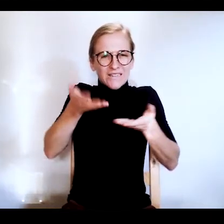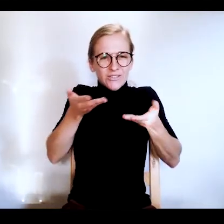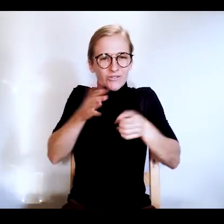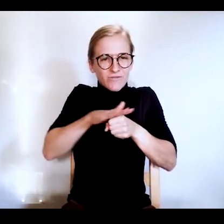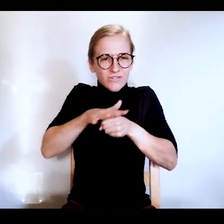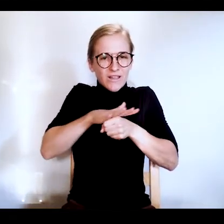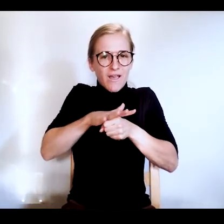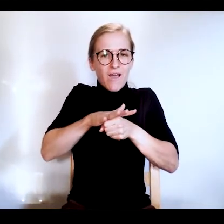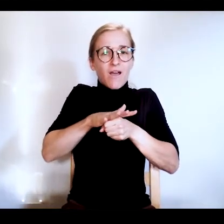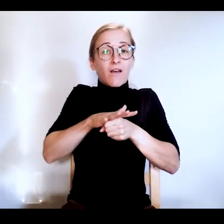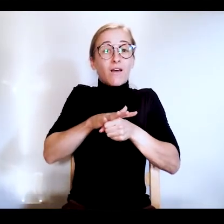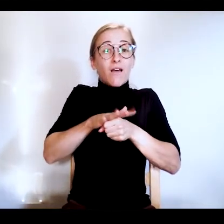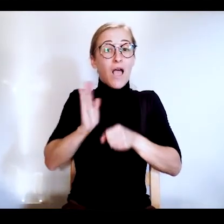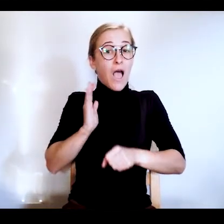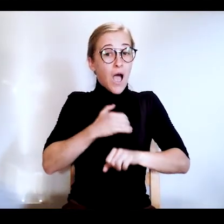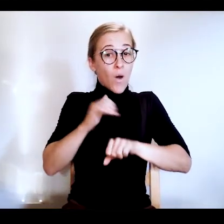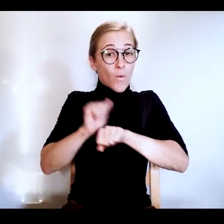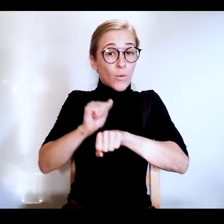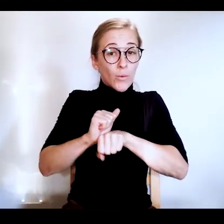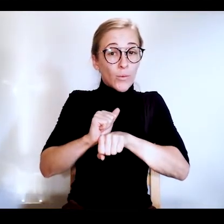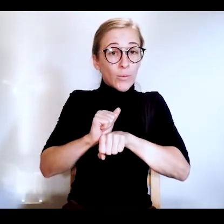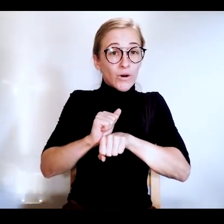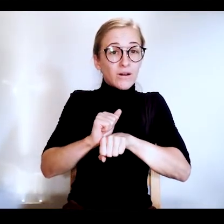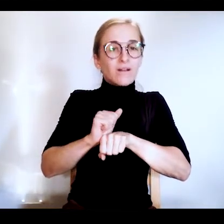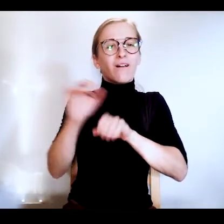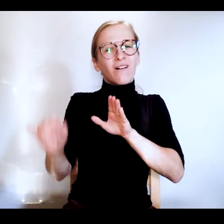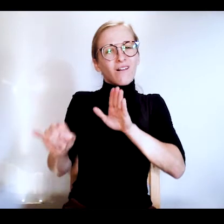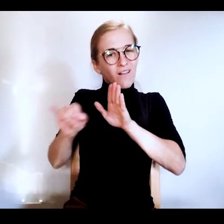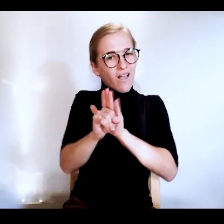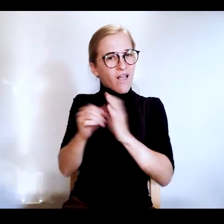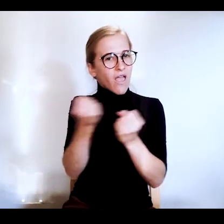Our job is to identify everything I hear